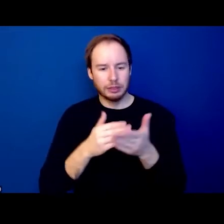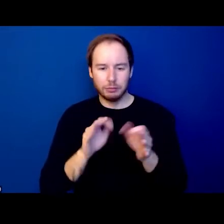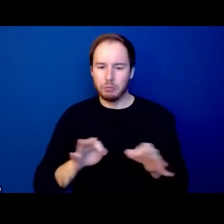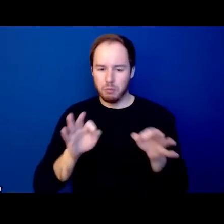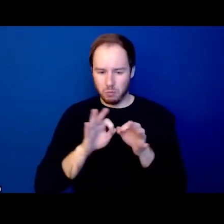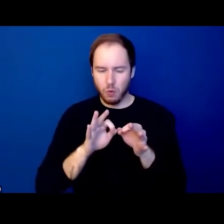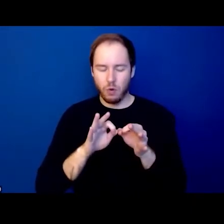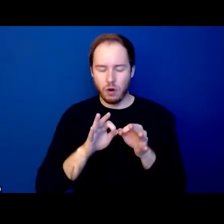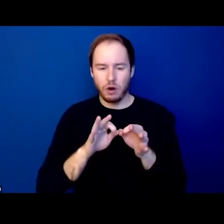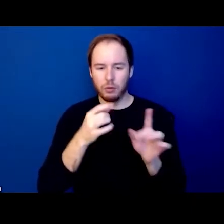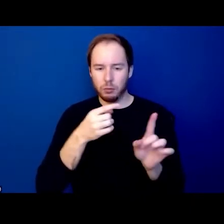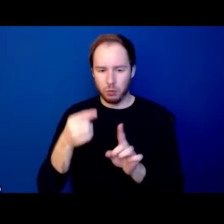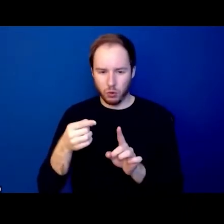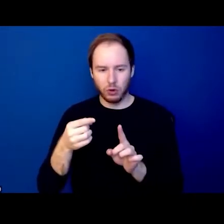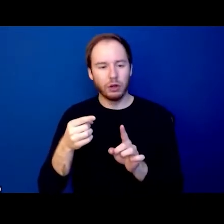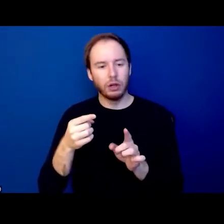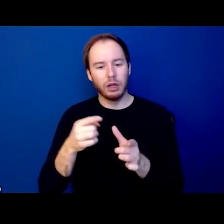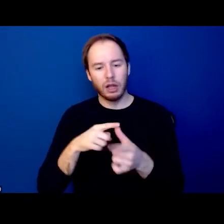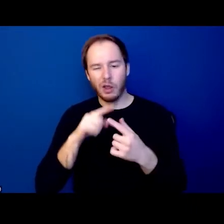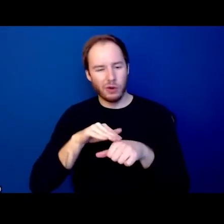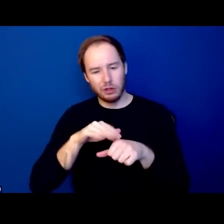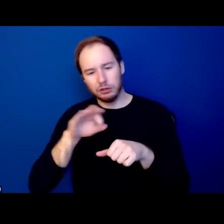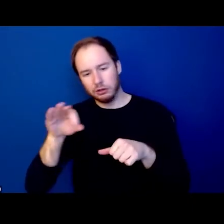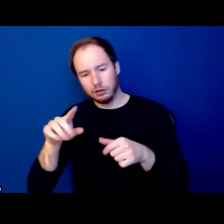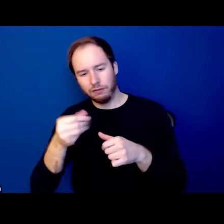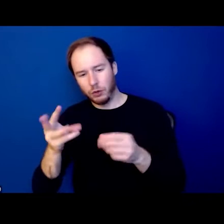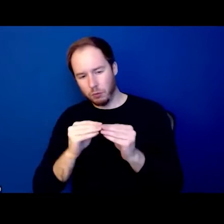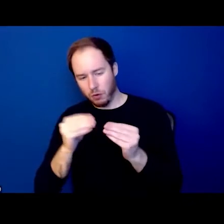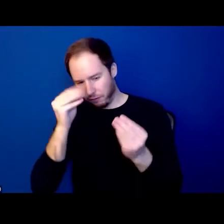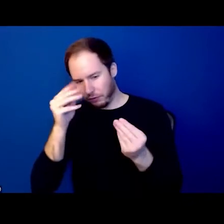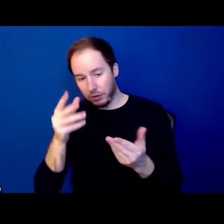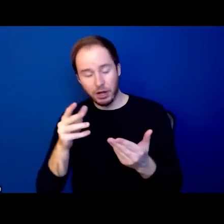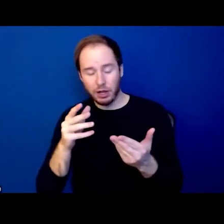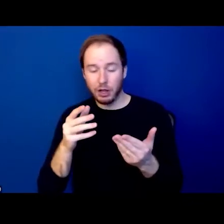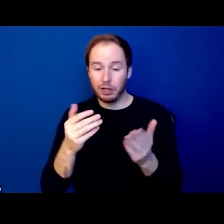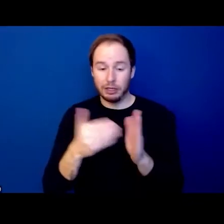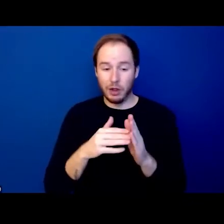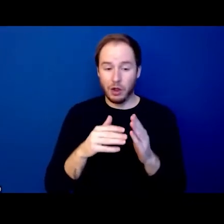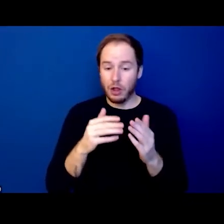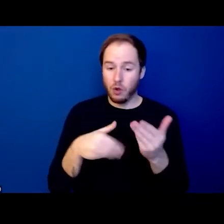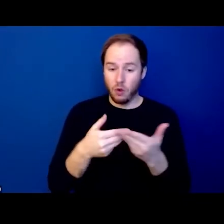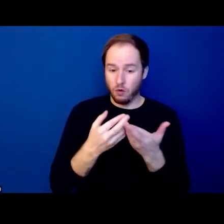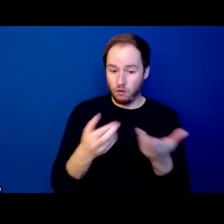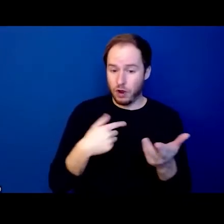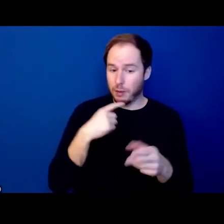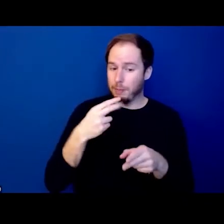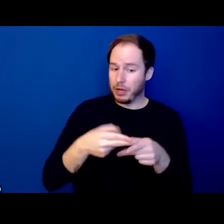and then touch on a few of the other slides and any other resources I mentioned during my presentation,